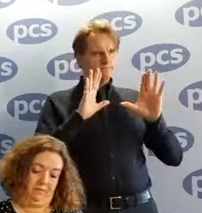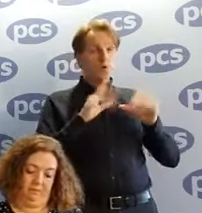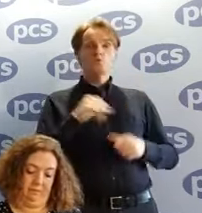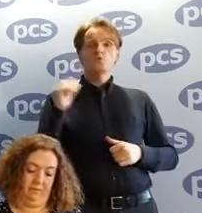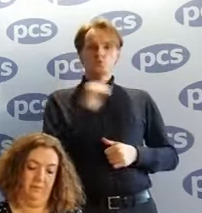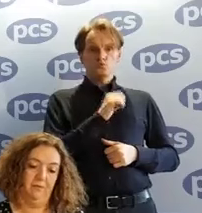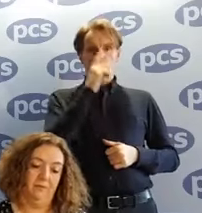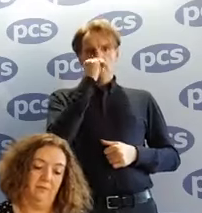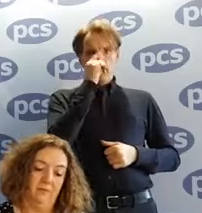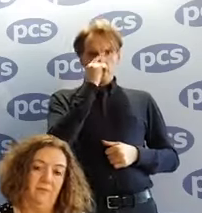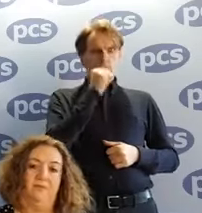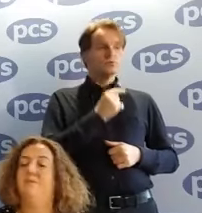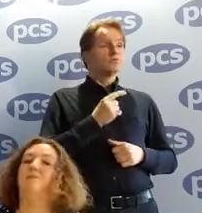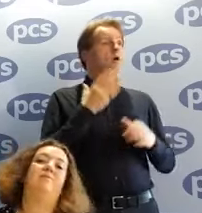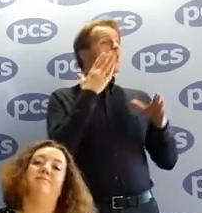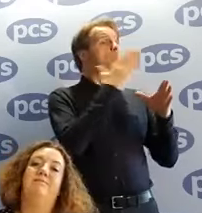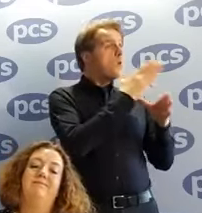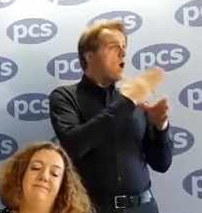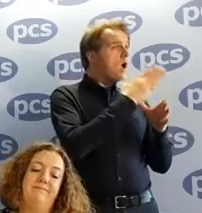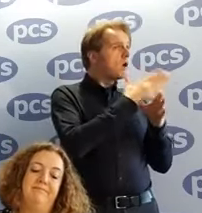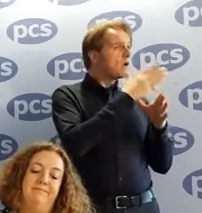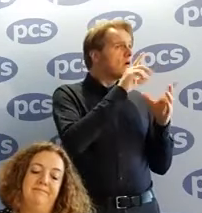be able to go home to your family and tell them that at the end of the